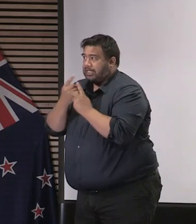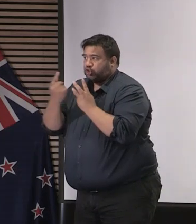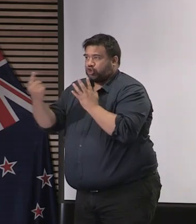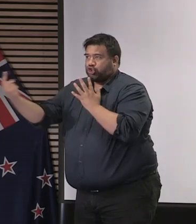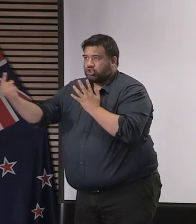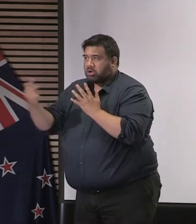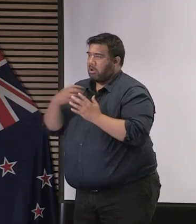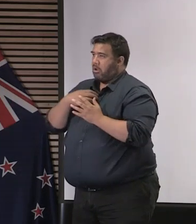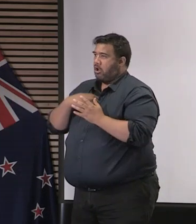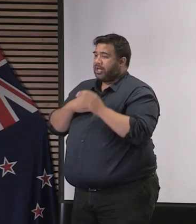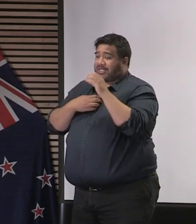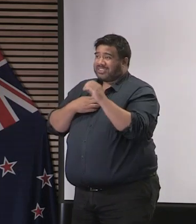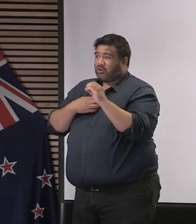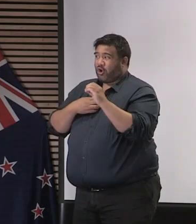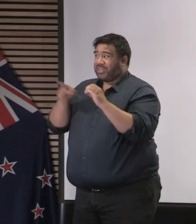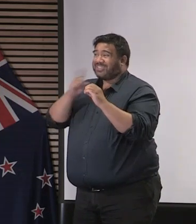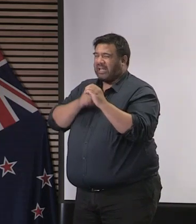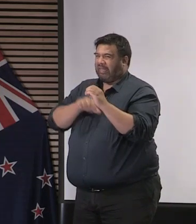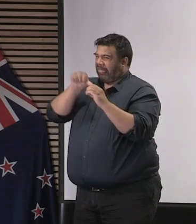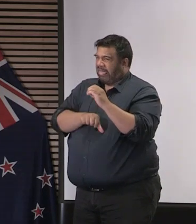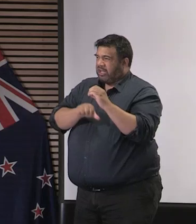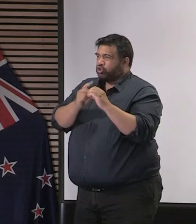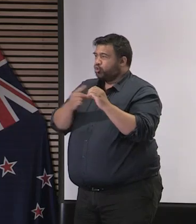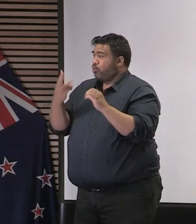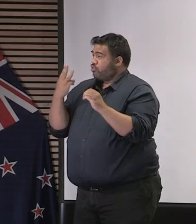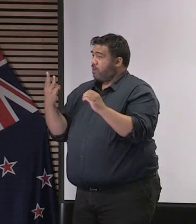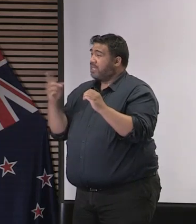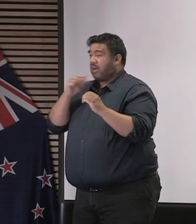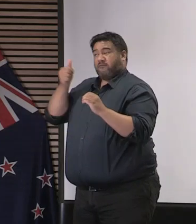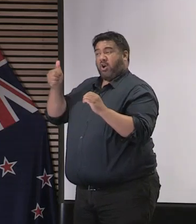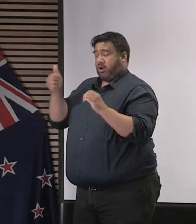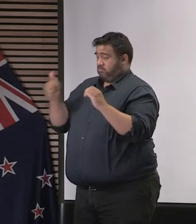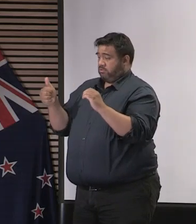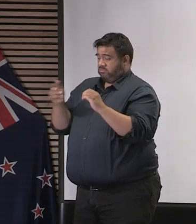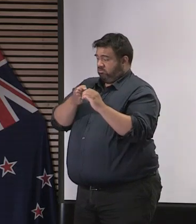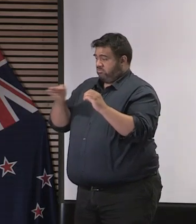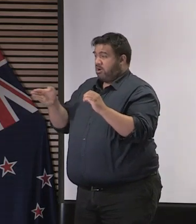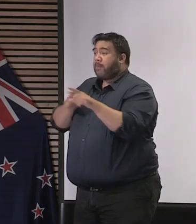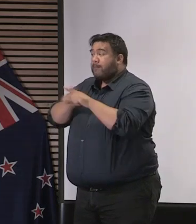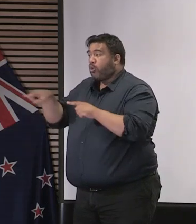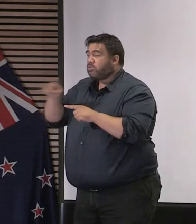self-isolation. On a scale of 0, for not coping well, to 3,